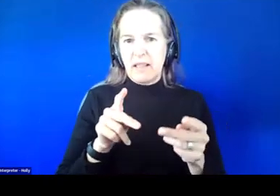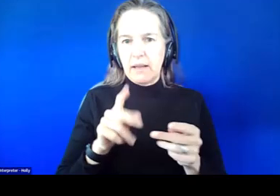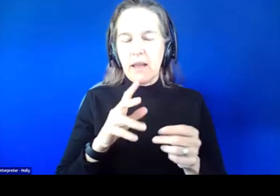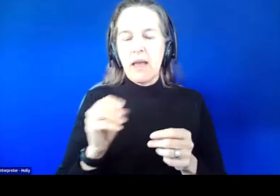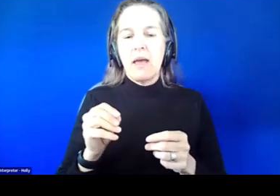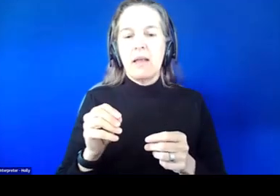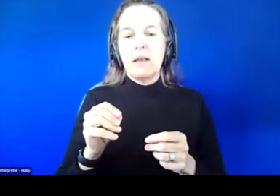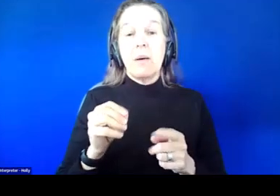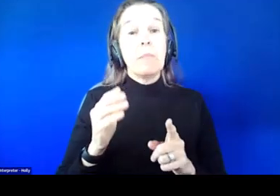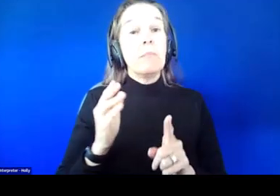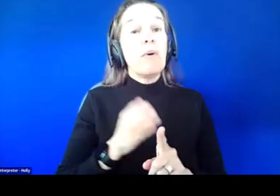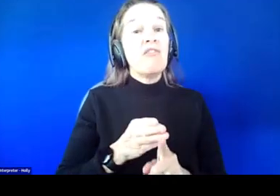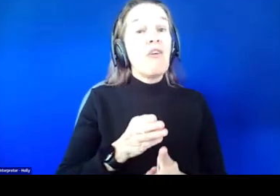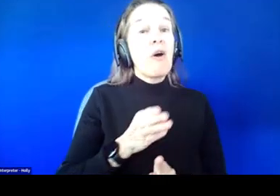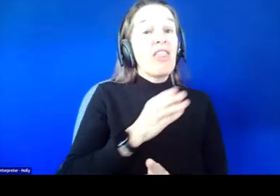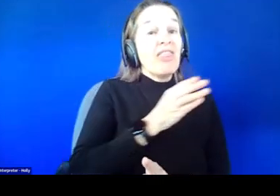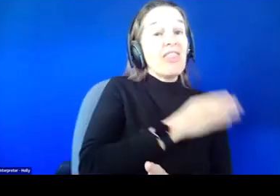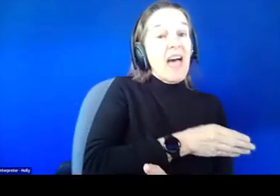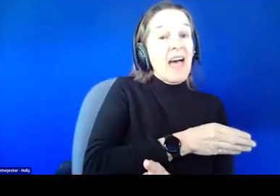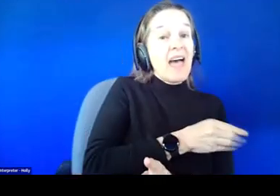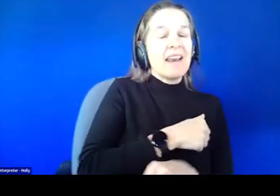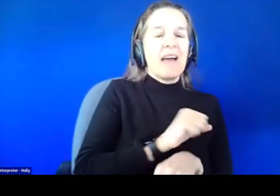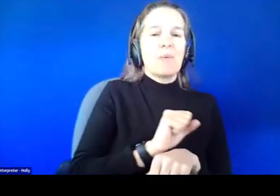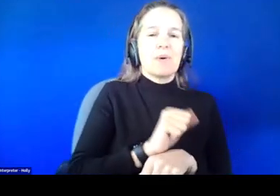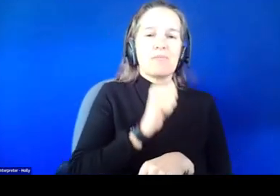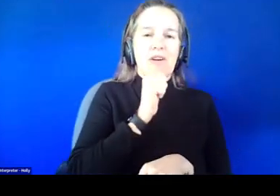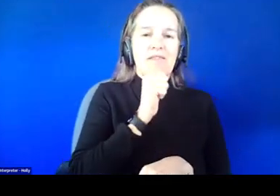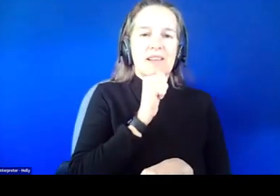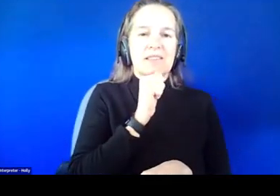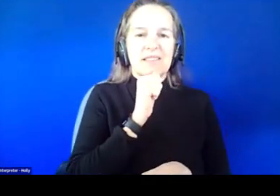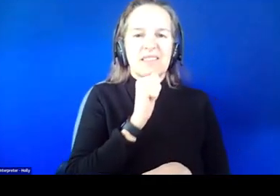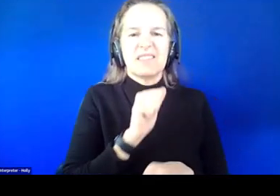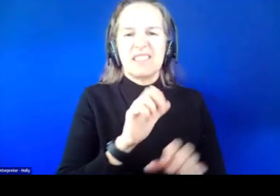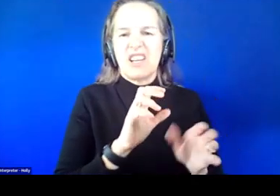worked in the private sector as a nursing facility social